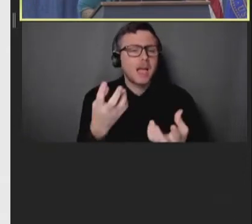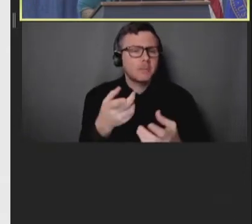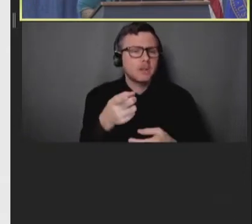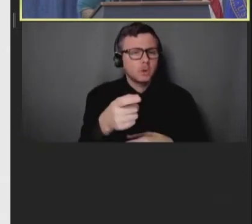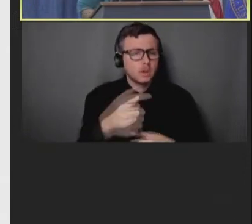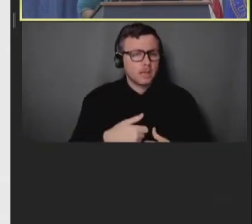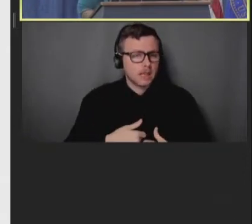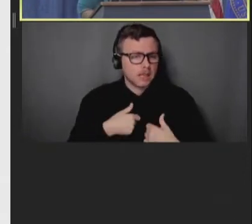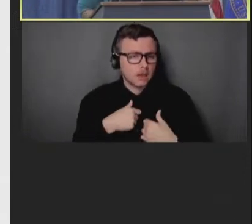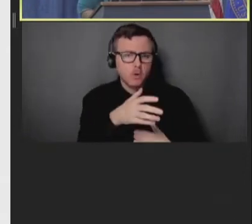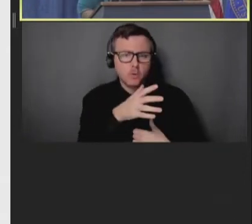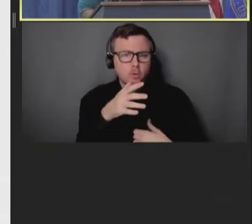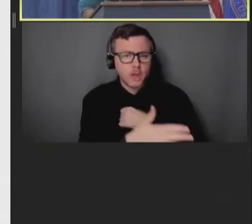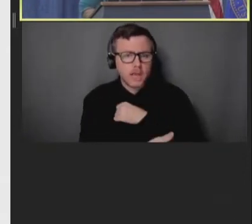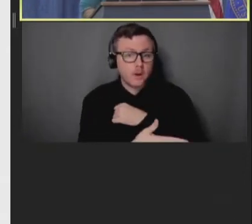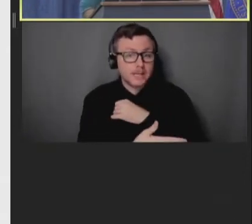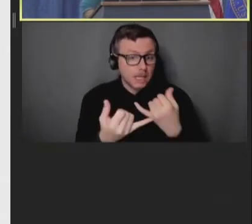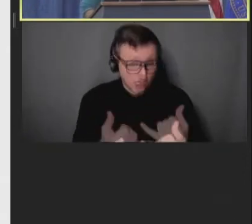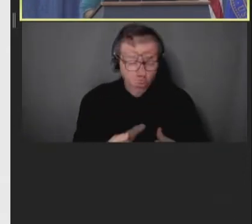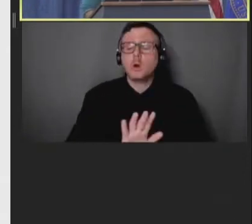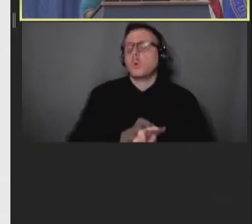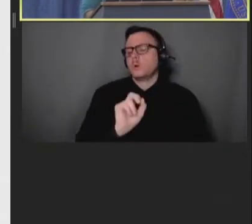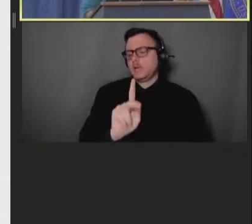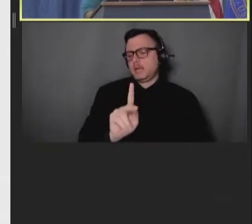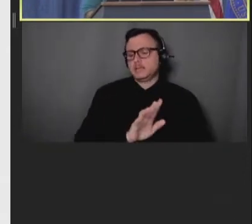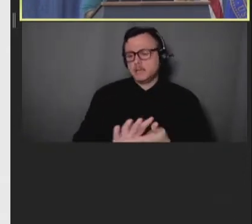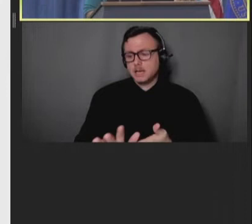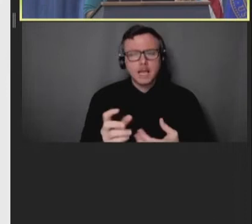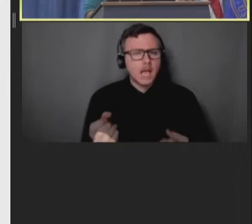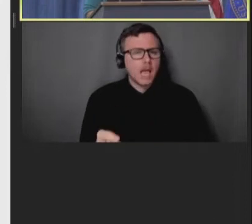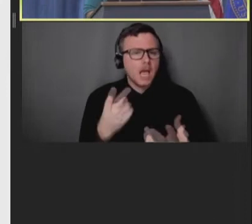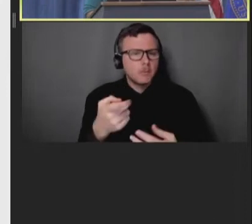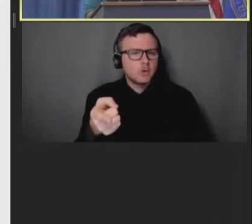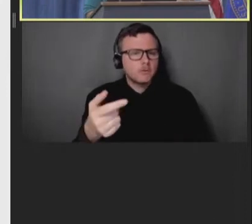live in rural areas right now? Nice. Okay. How many of you have a pharmacy near you?